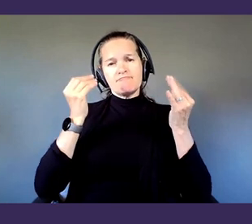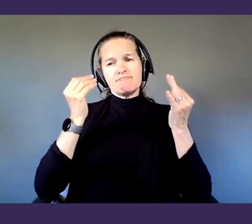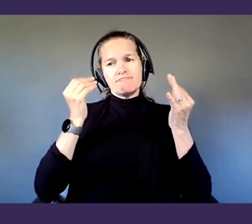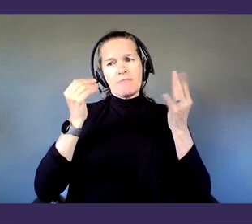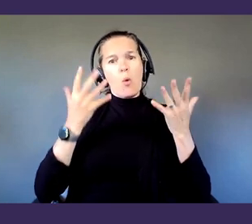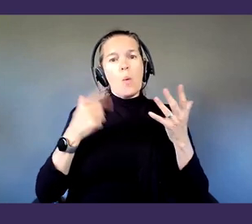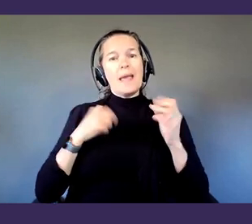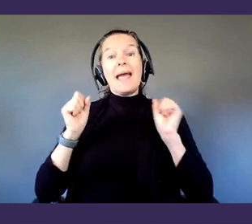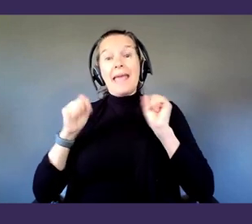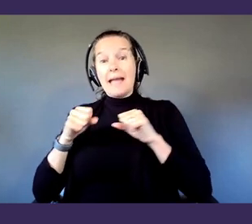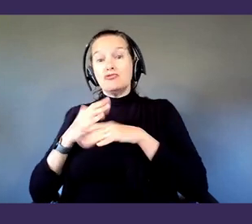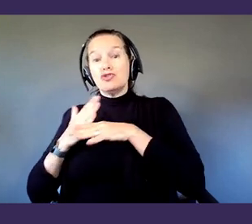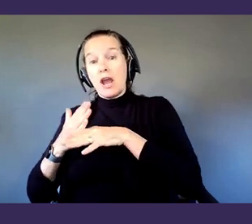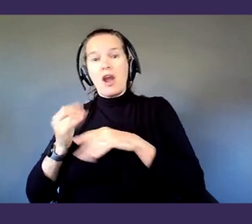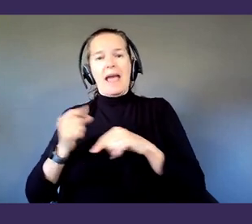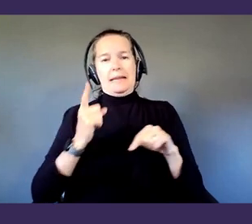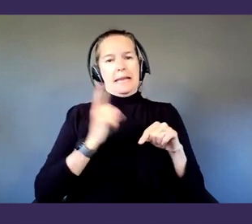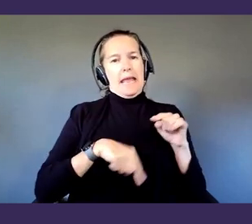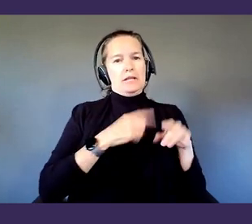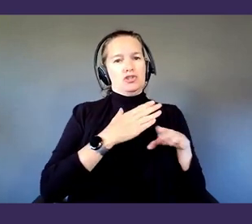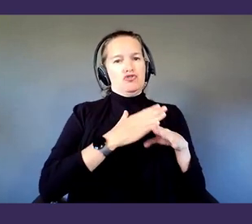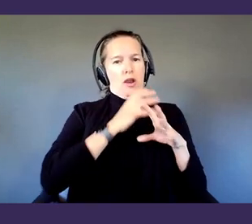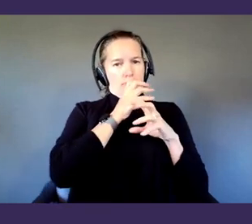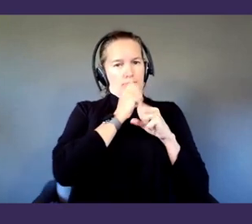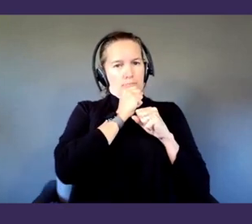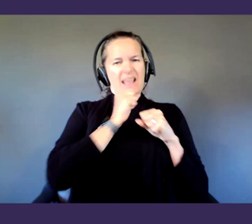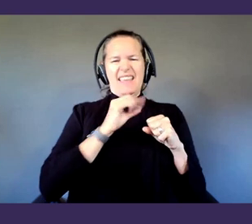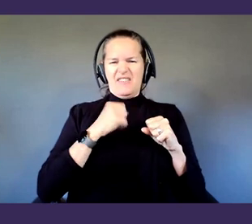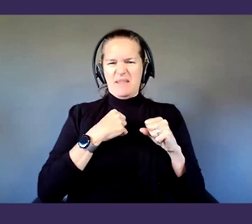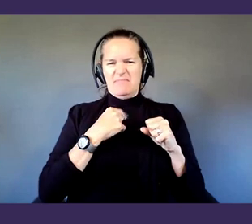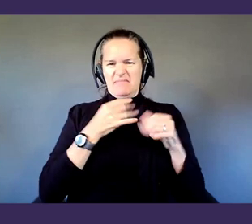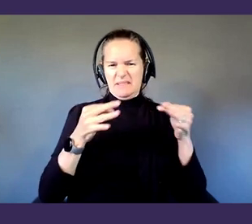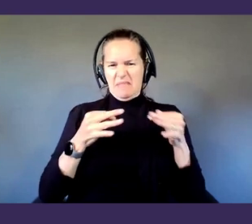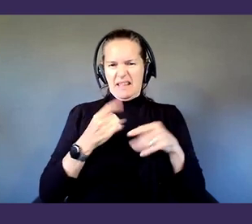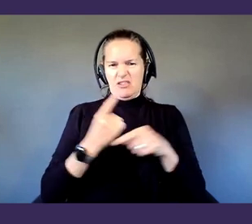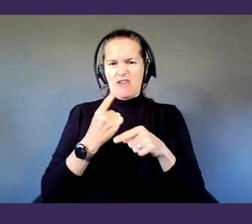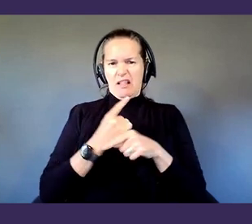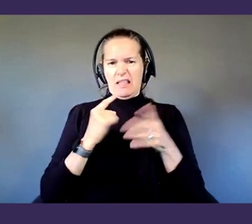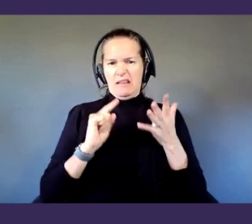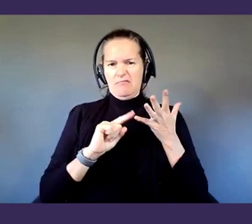I believe that's if I'm saying this correctly. And that's it, that's the package.